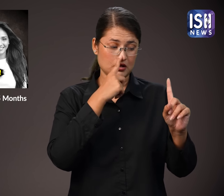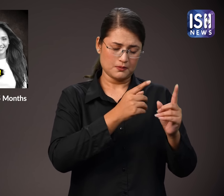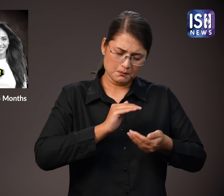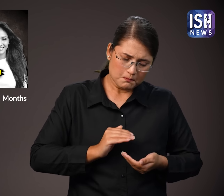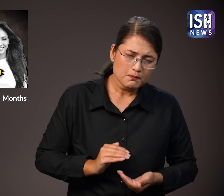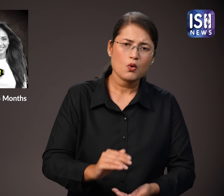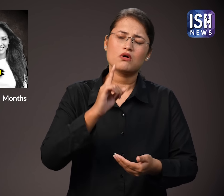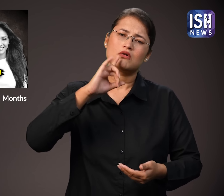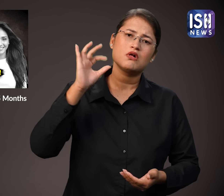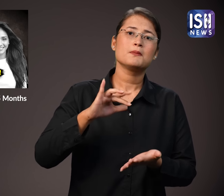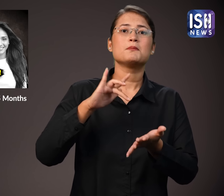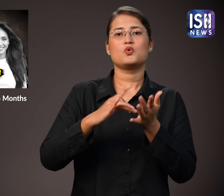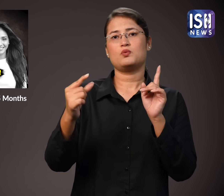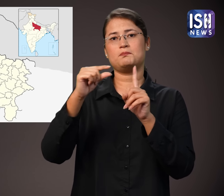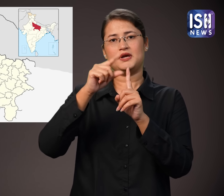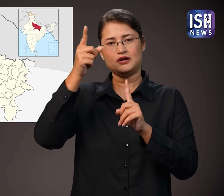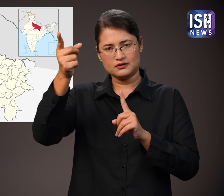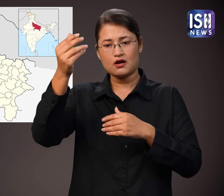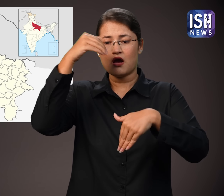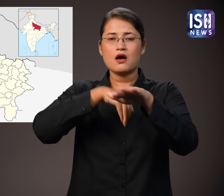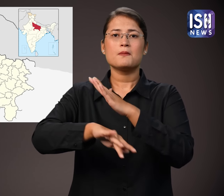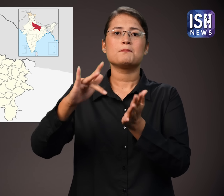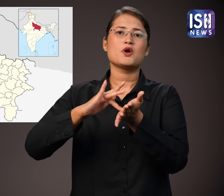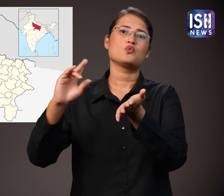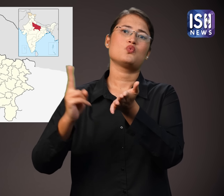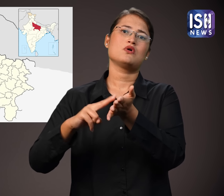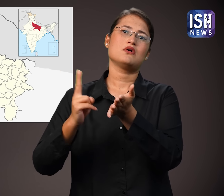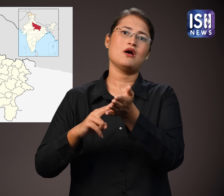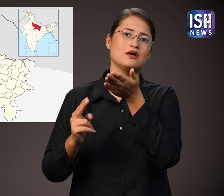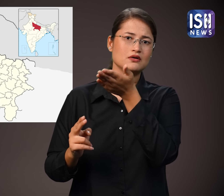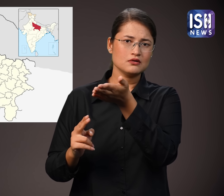Twisha Sharma was originally from Noida, Uttar Pradesh.